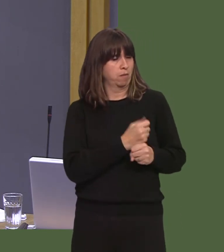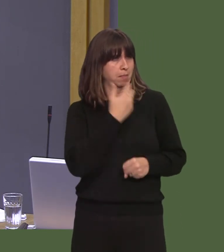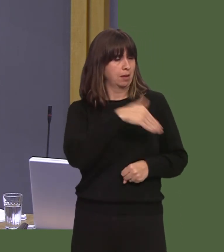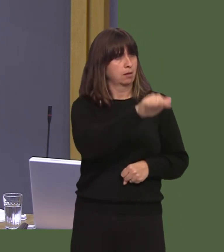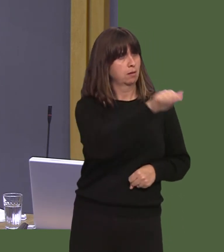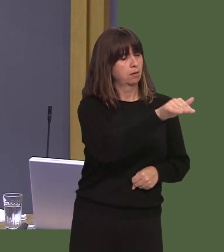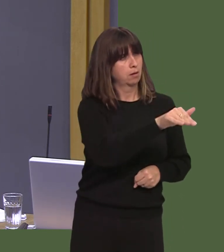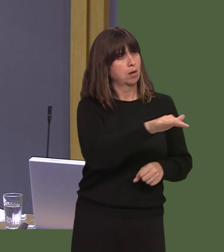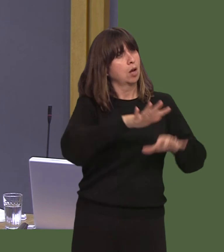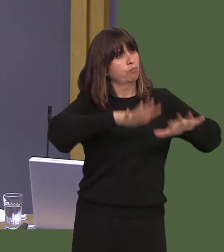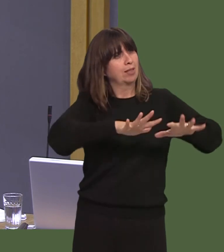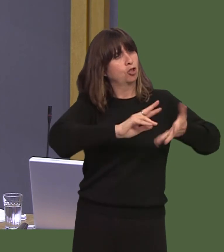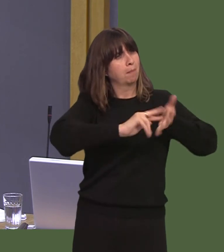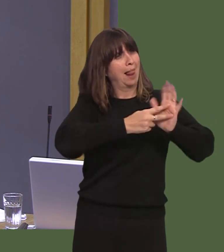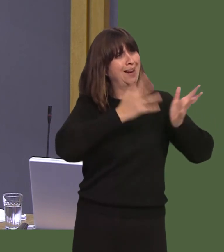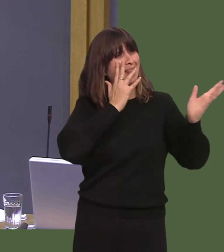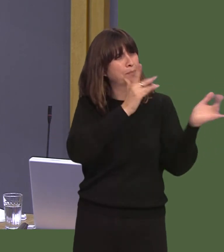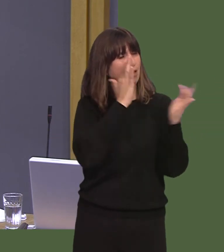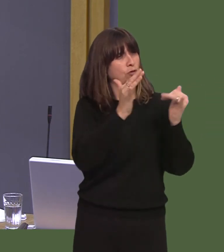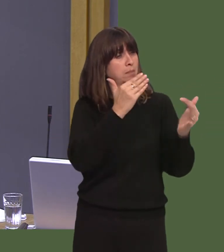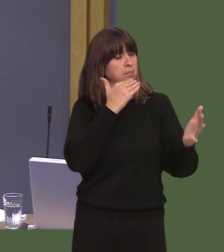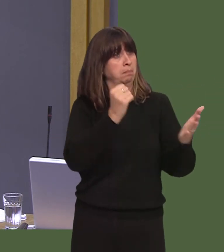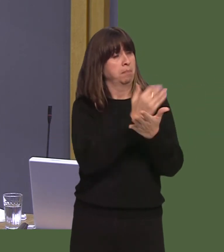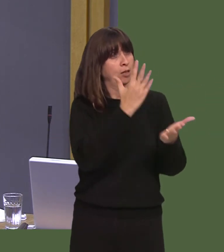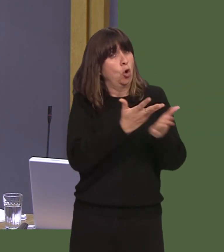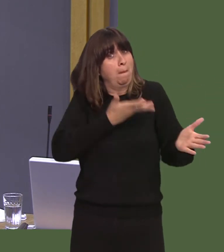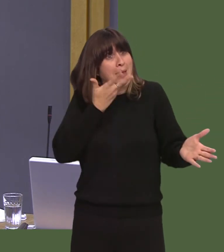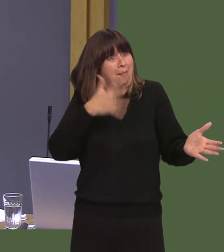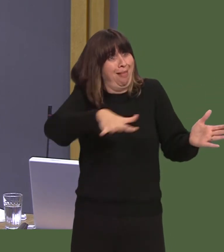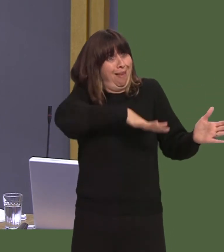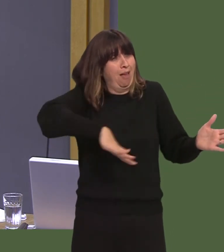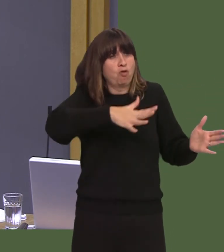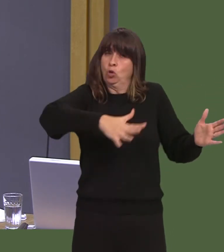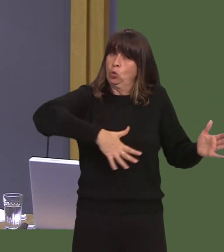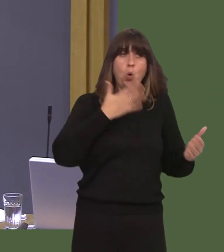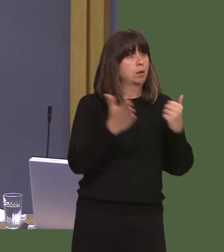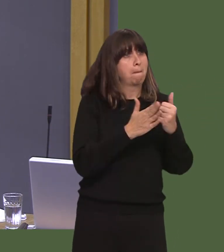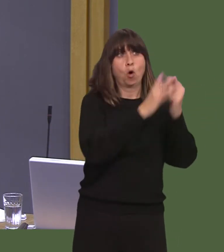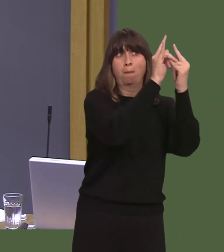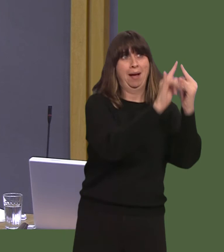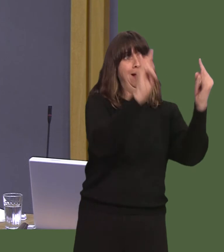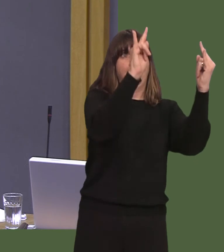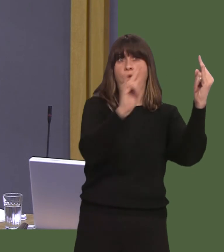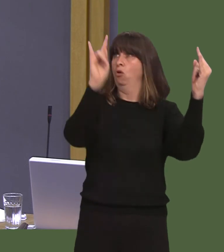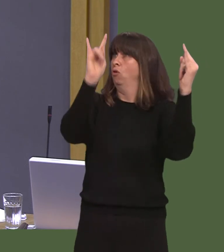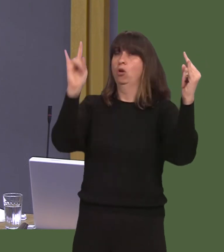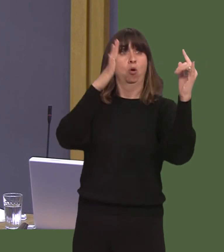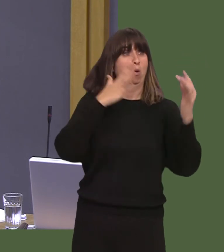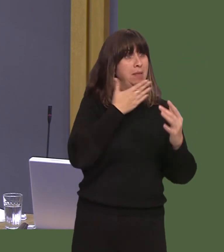to ensure that the British Planning Inspectorate realises that the democratic views of this Parliament have been expressed, and that they must respect that?